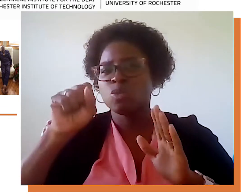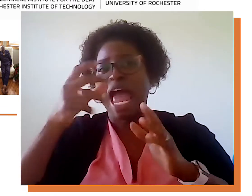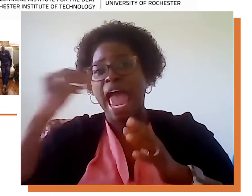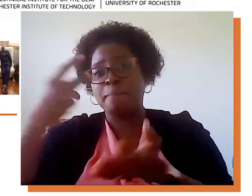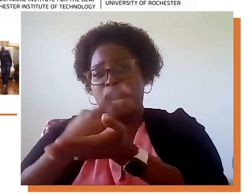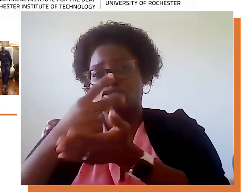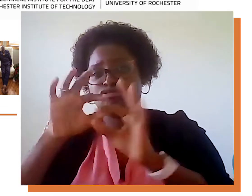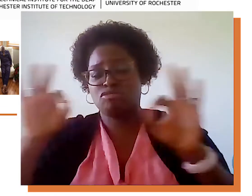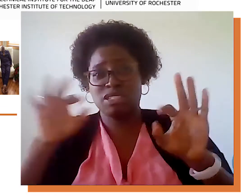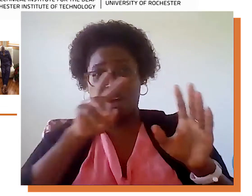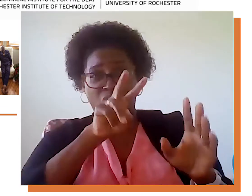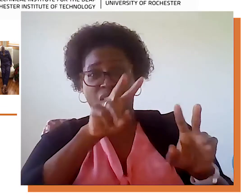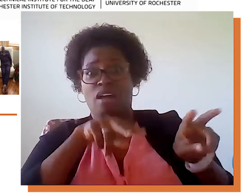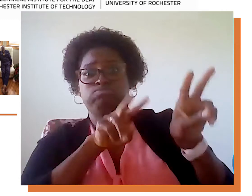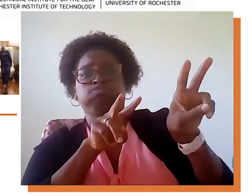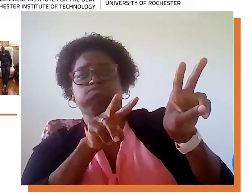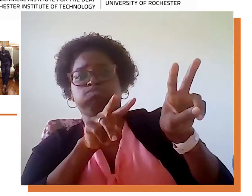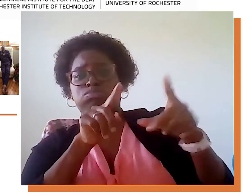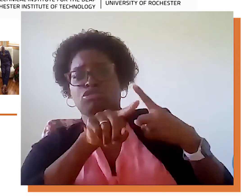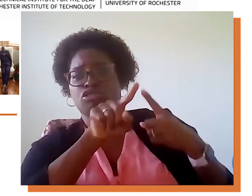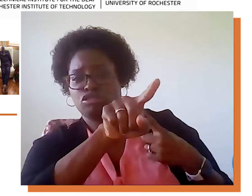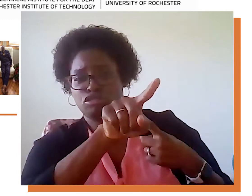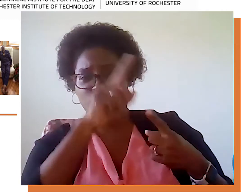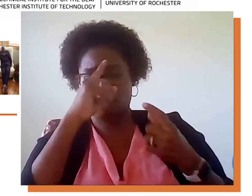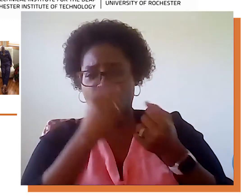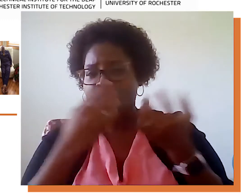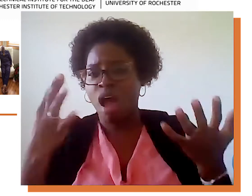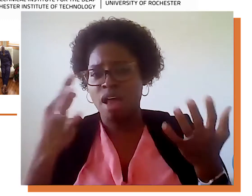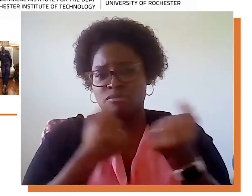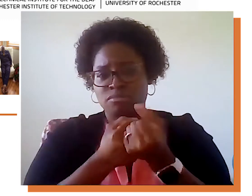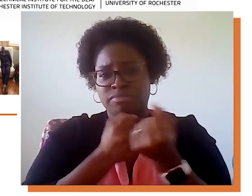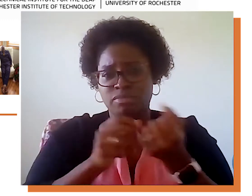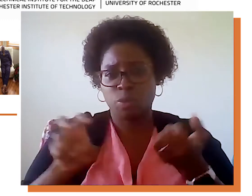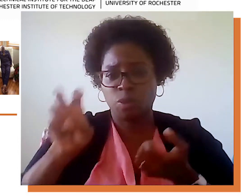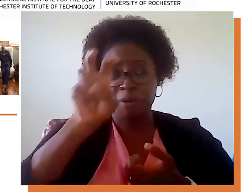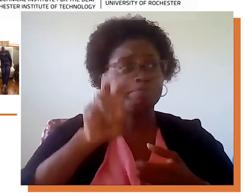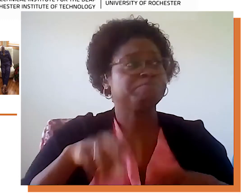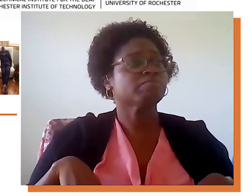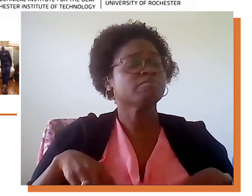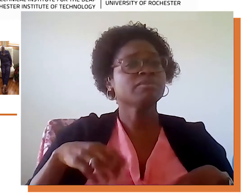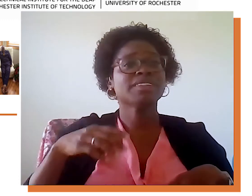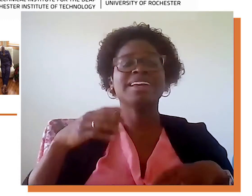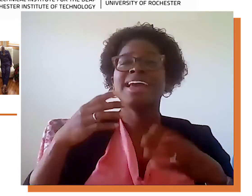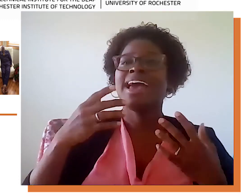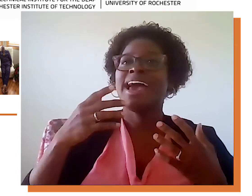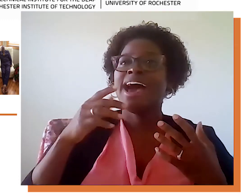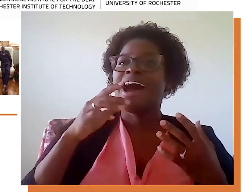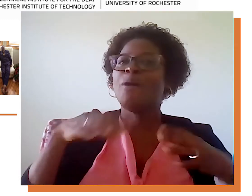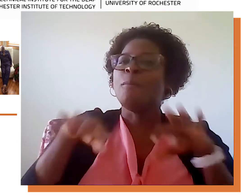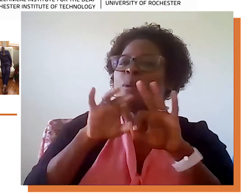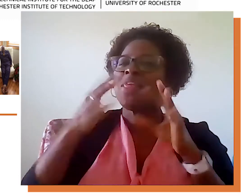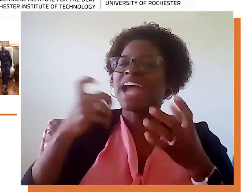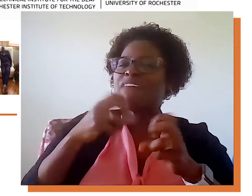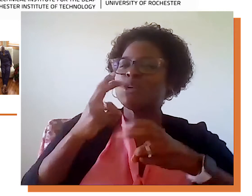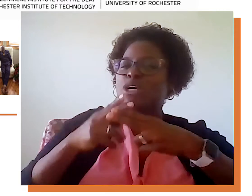Every adversarial situation she faced, she persevered, and she was successful. And I'll always look up to her.